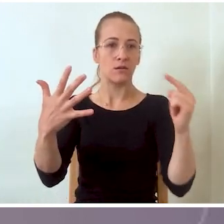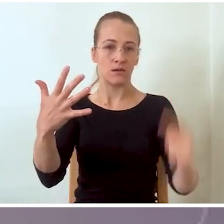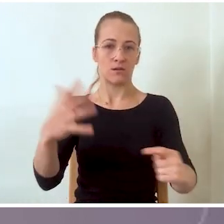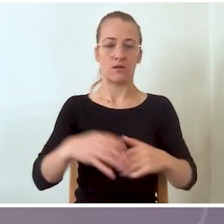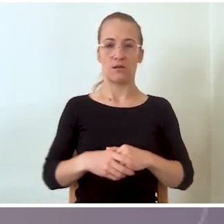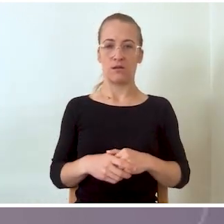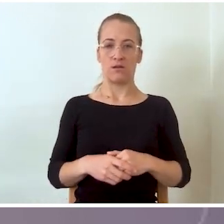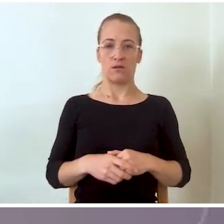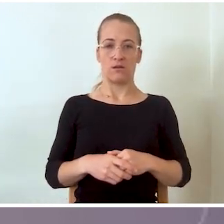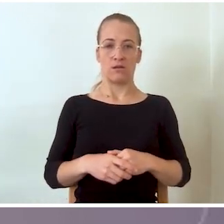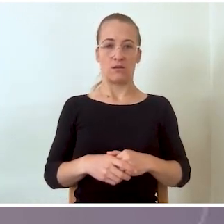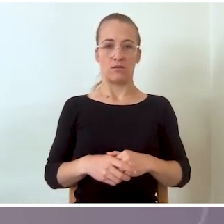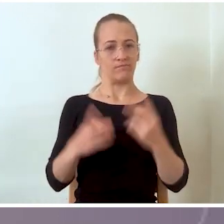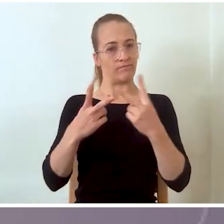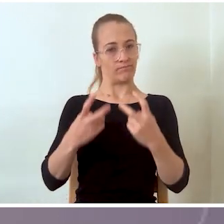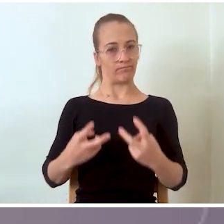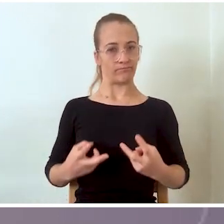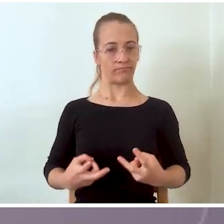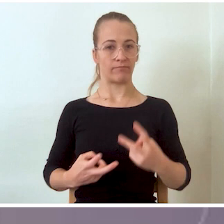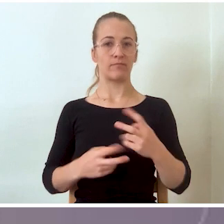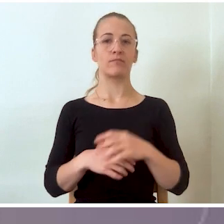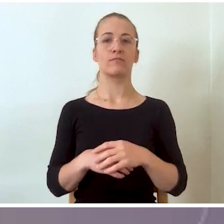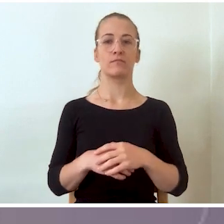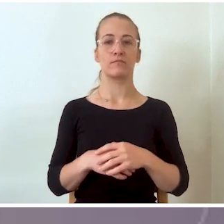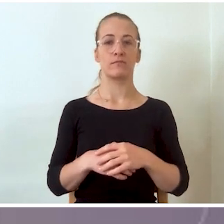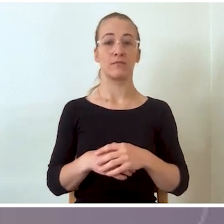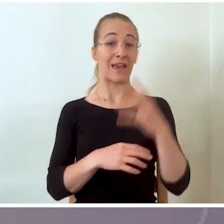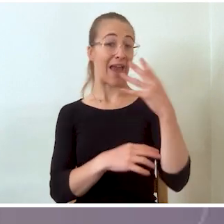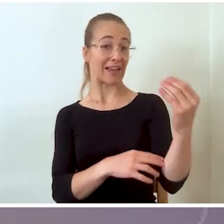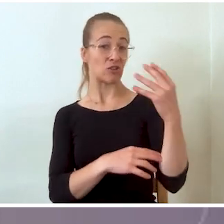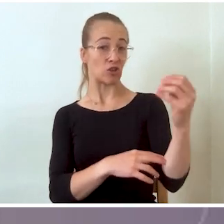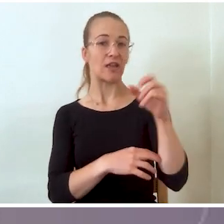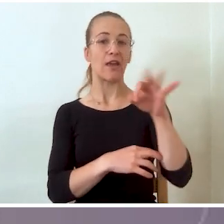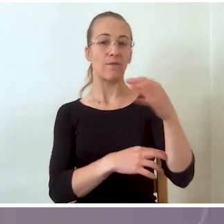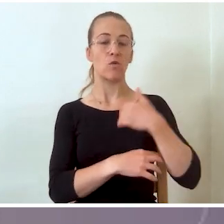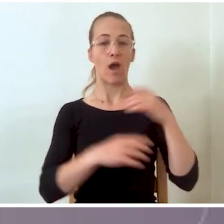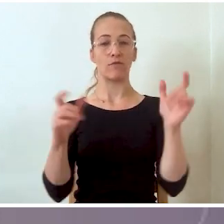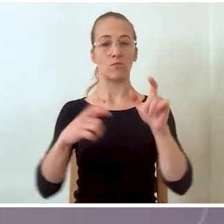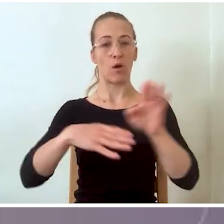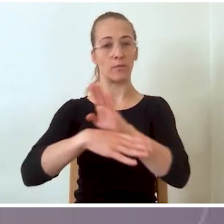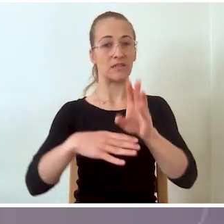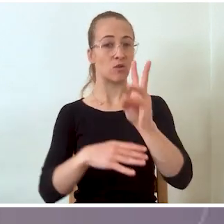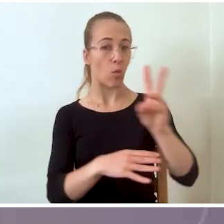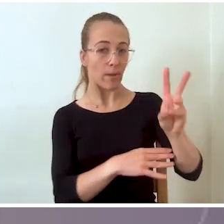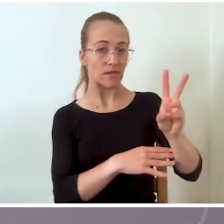So ask yourself internally to that question. Then externally, if you've got a small business website, if you've got a mom-and-pop website,